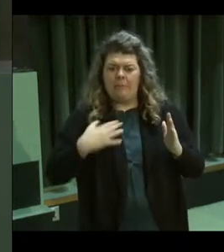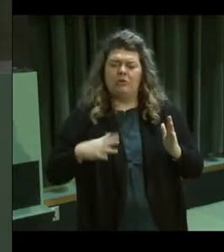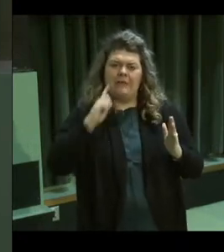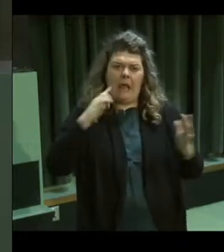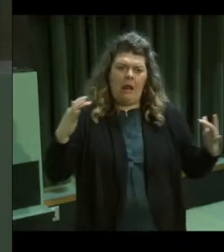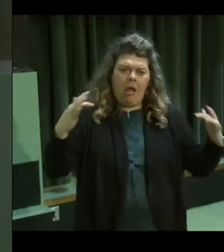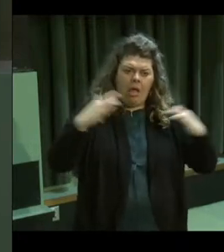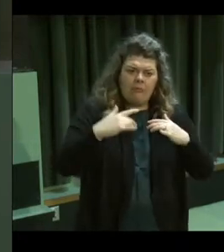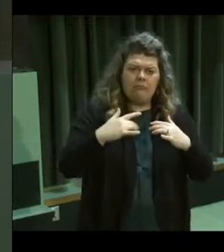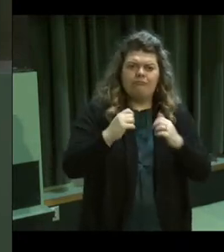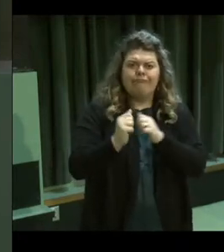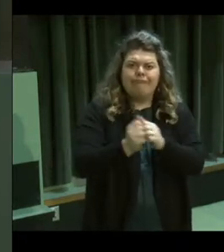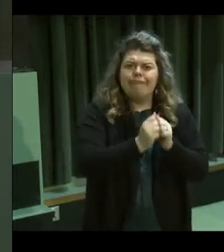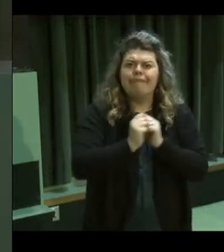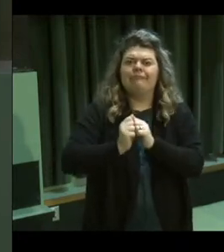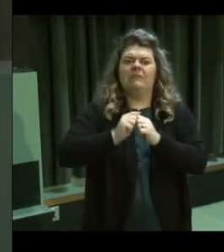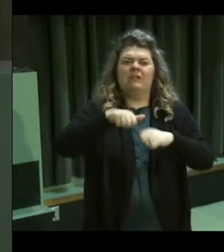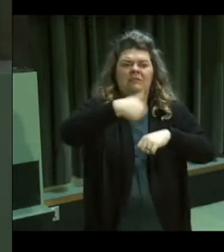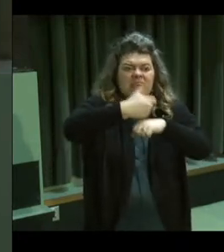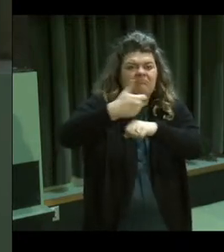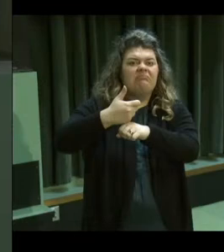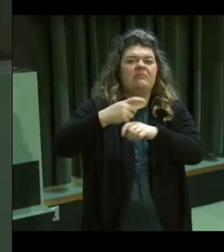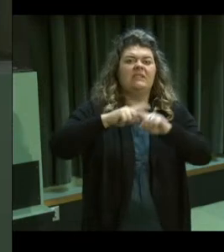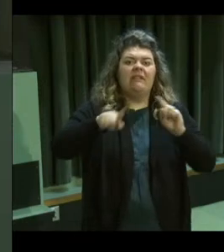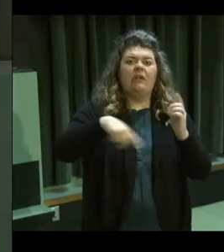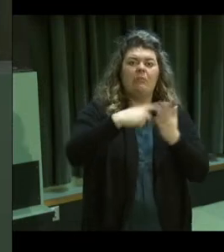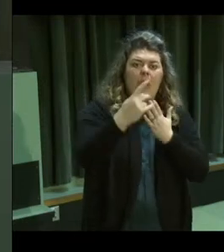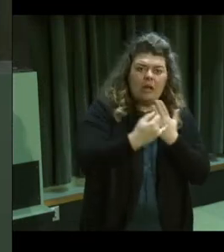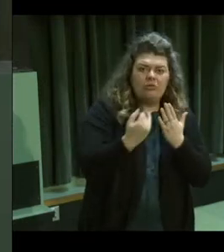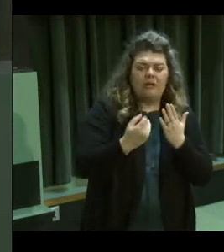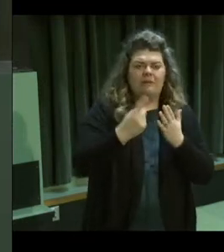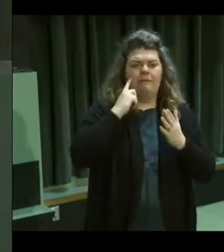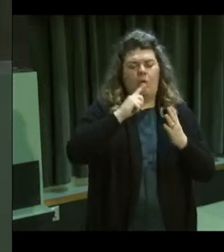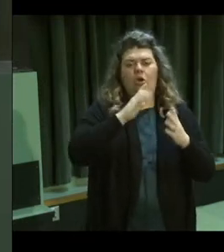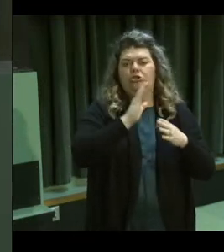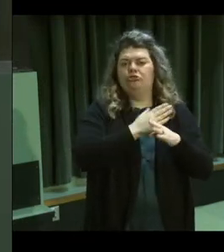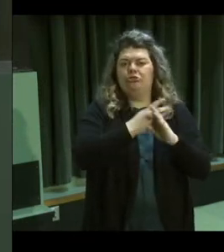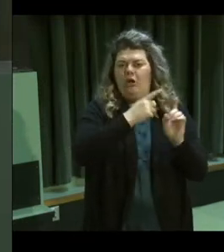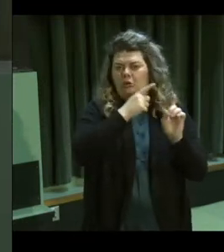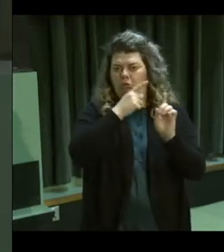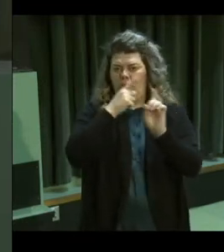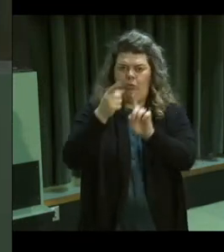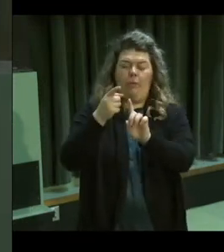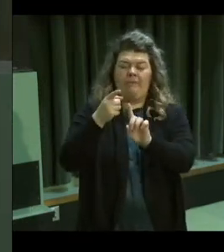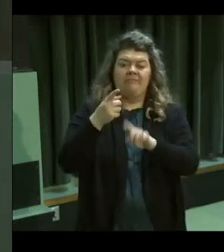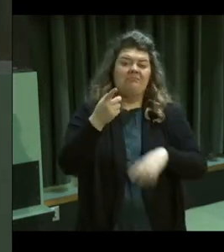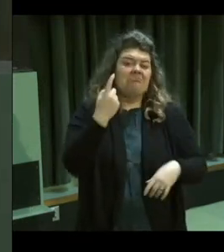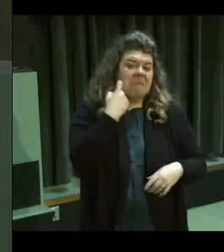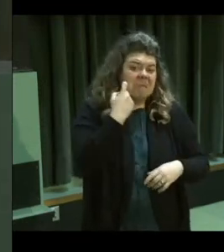mutually beneficial projects